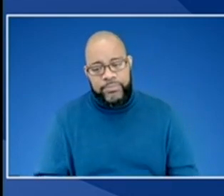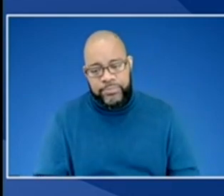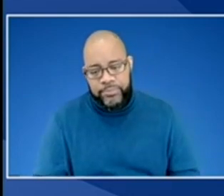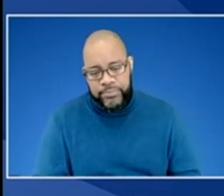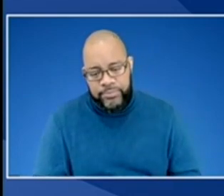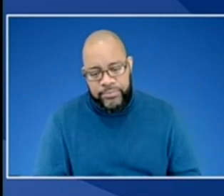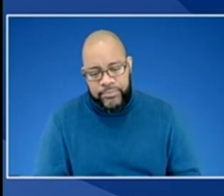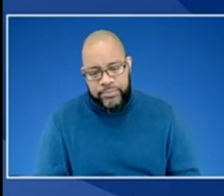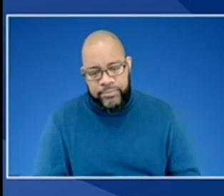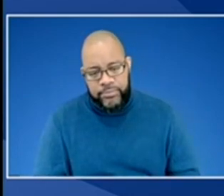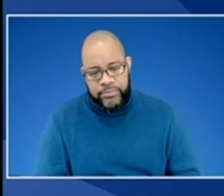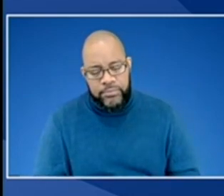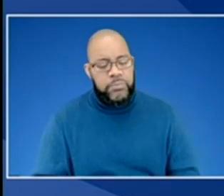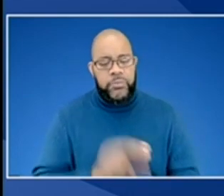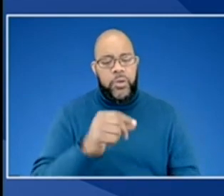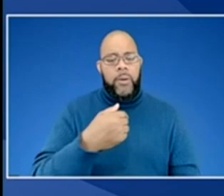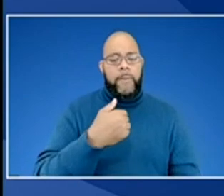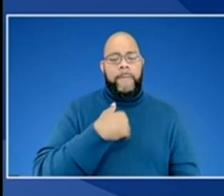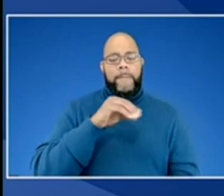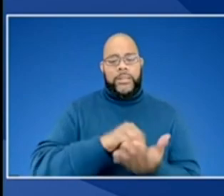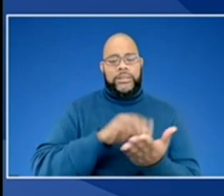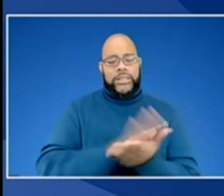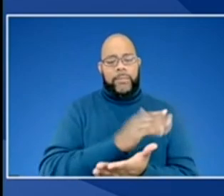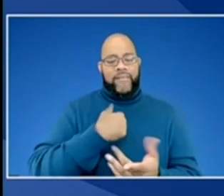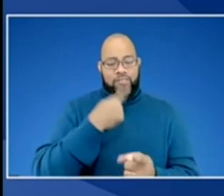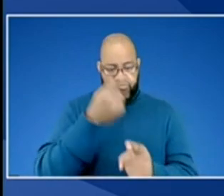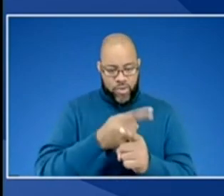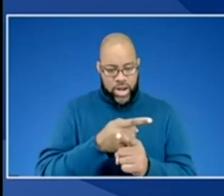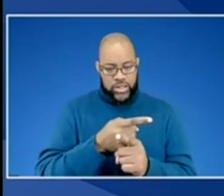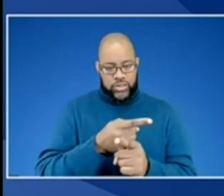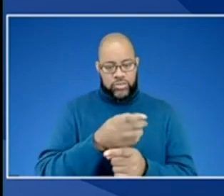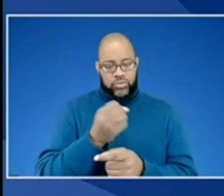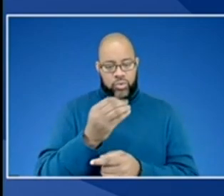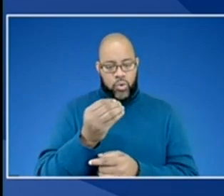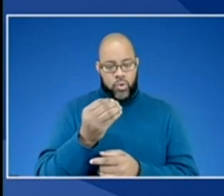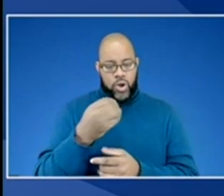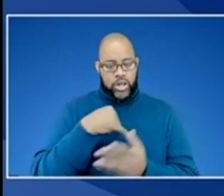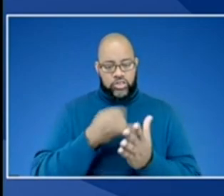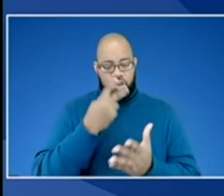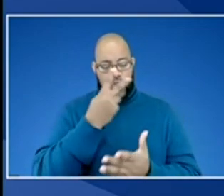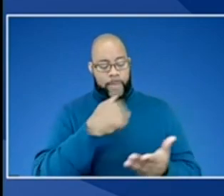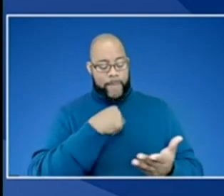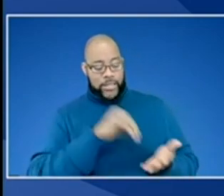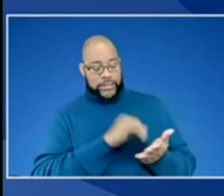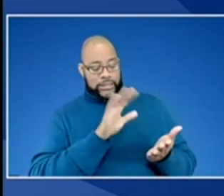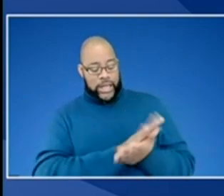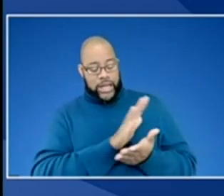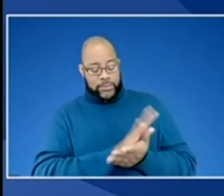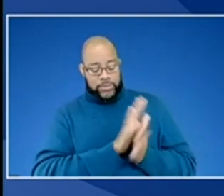No, my document has it right. So I'm just gonna look at my document and you look at yours.